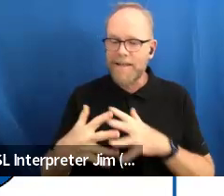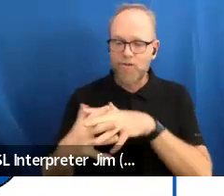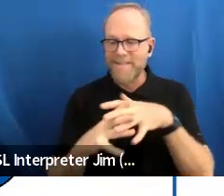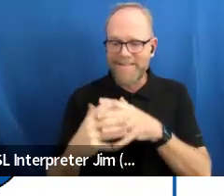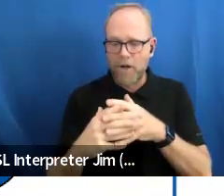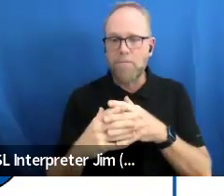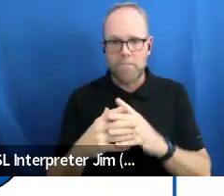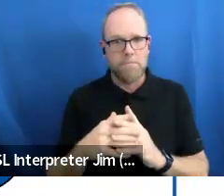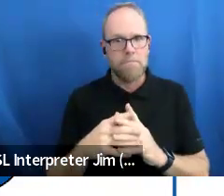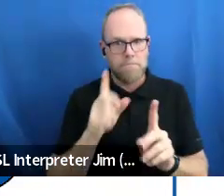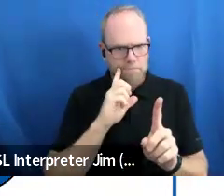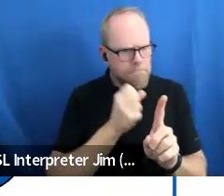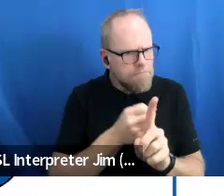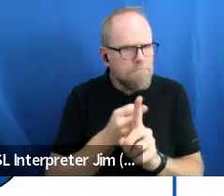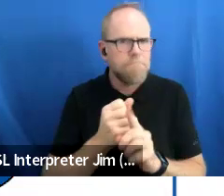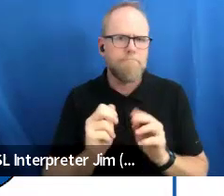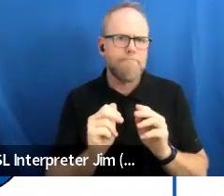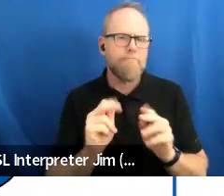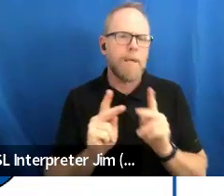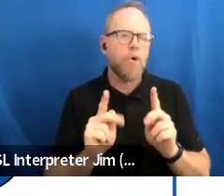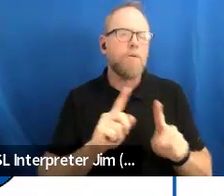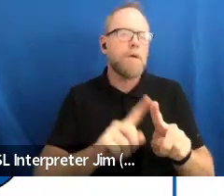other identities. People of all ages,